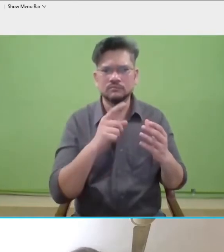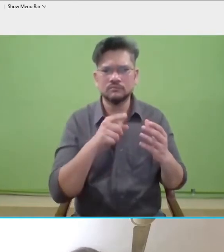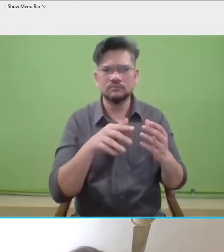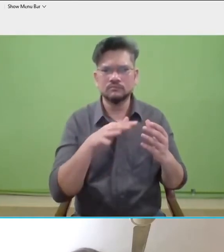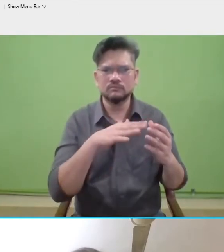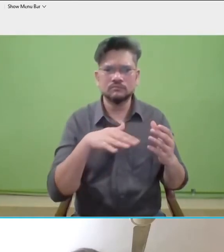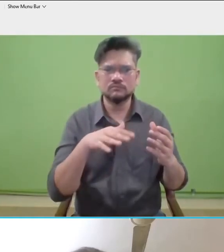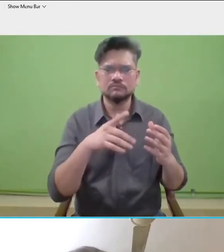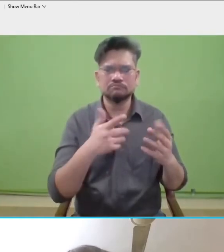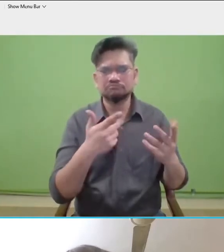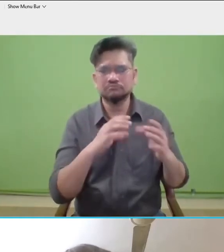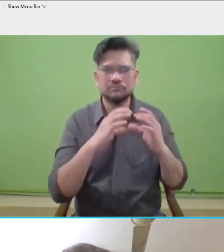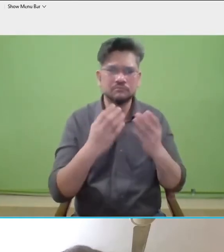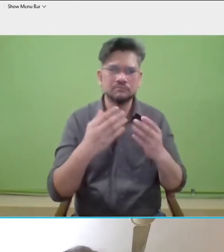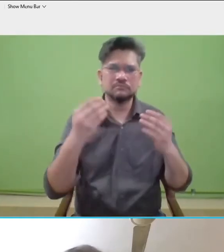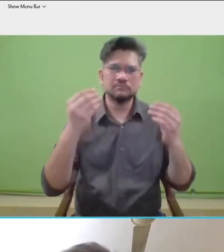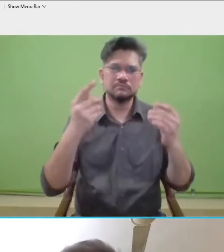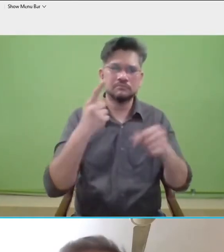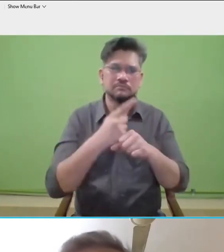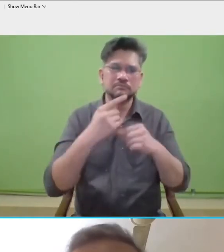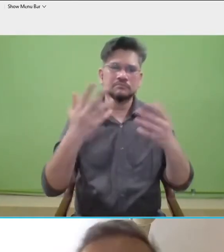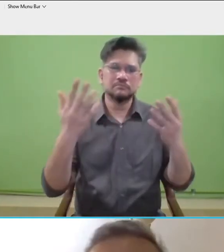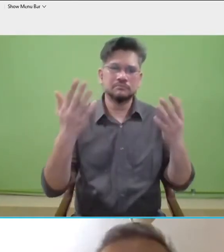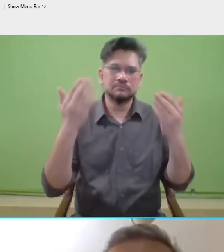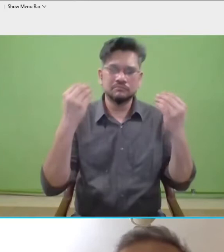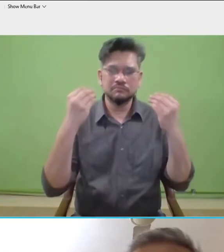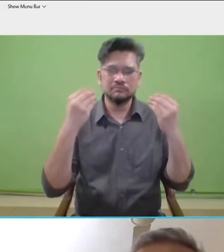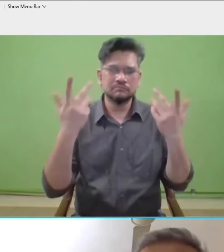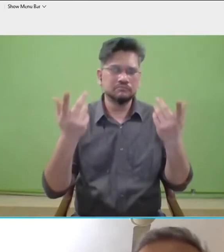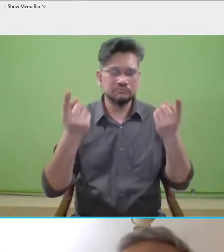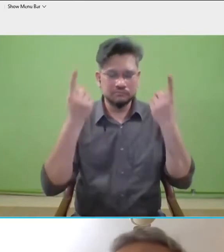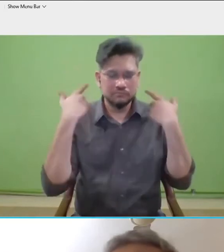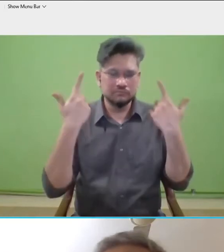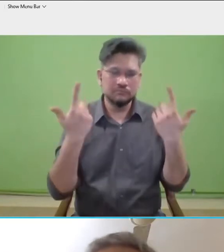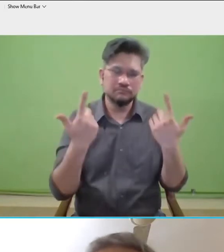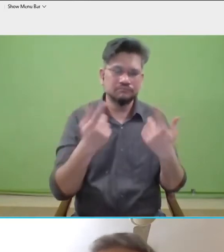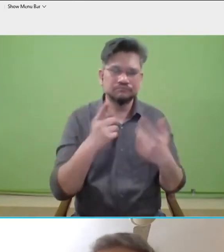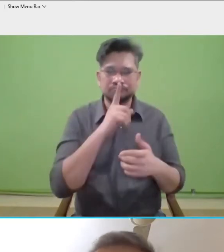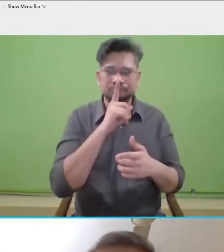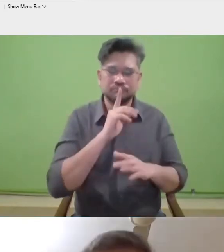through it without raising an issue about it and they somehow cope with it and many people just